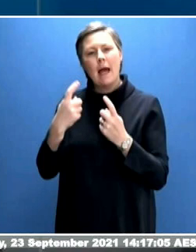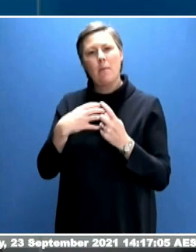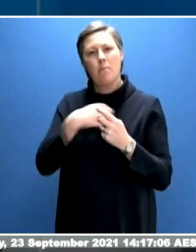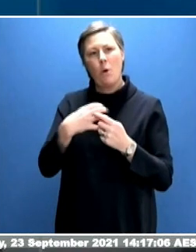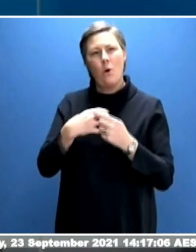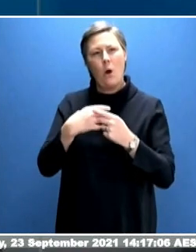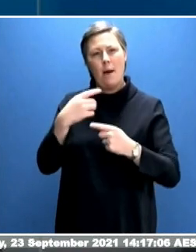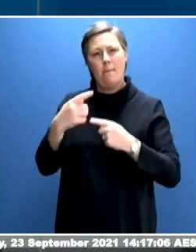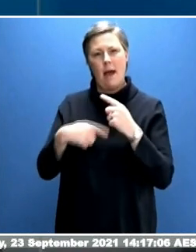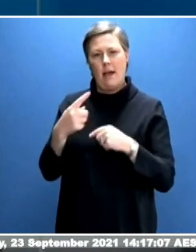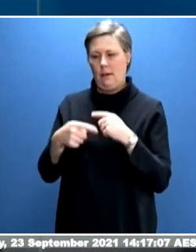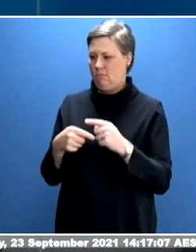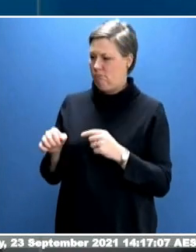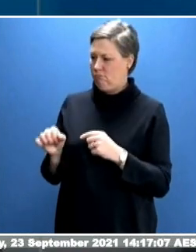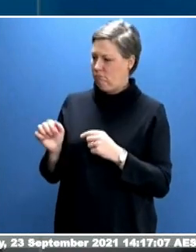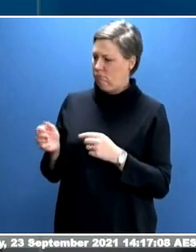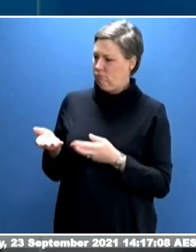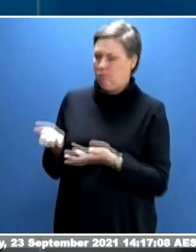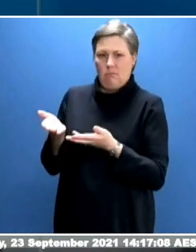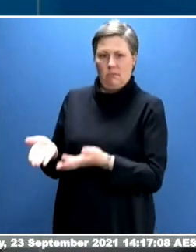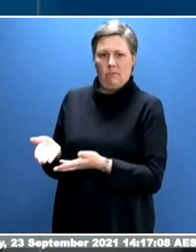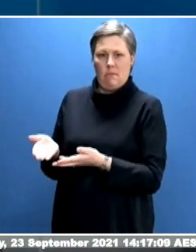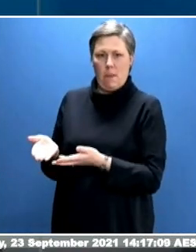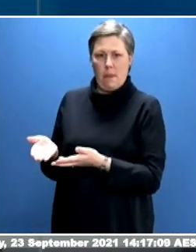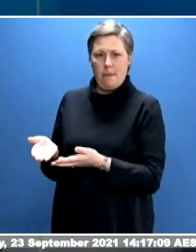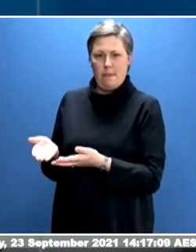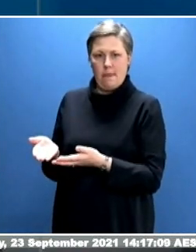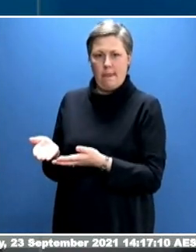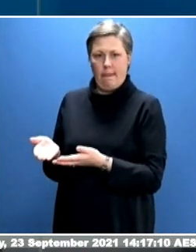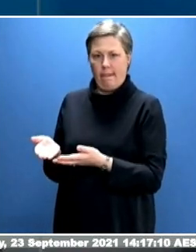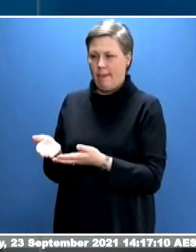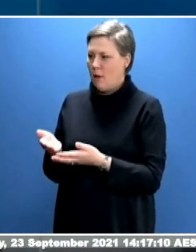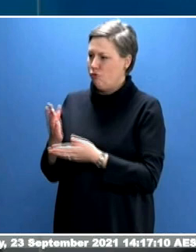person and the stage they're at as opposed to the facility in general.